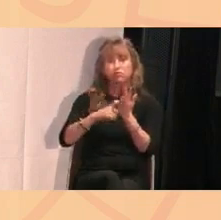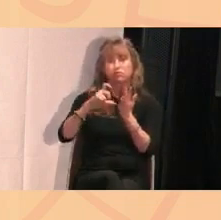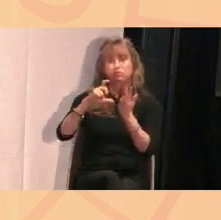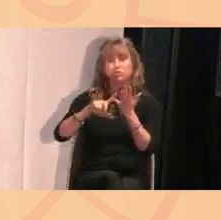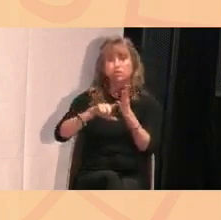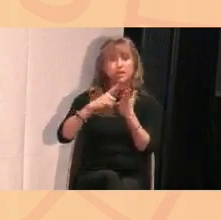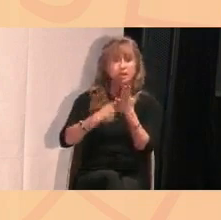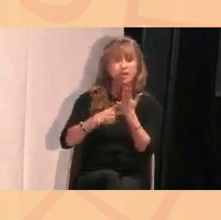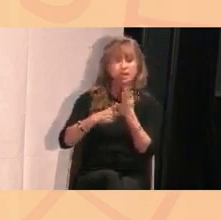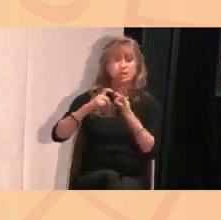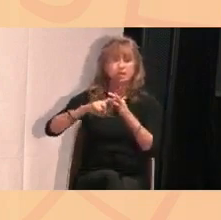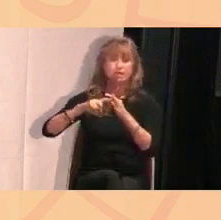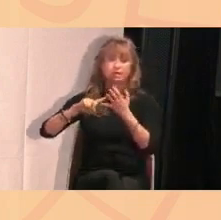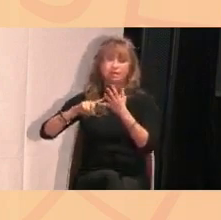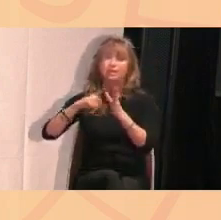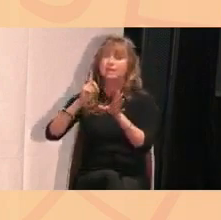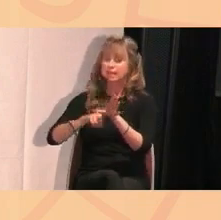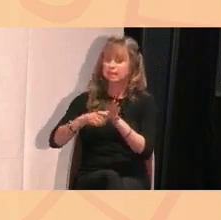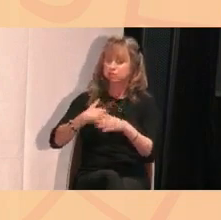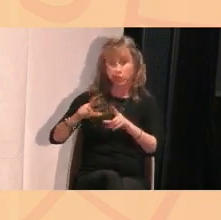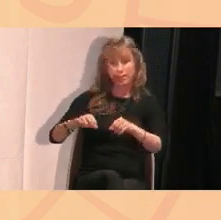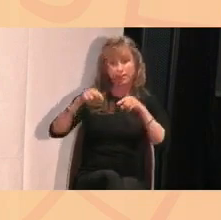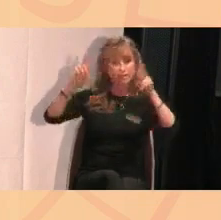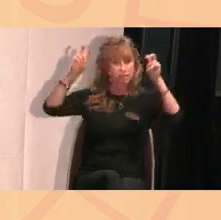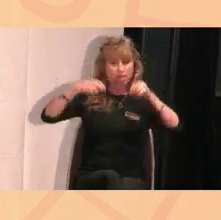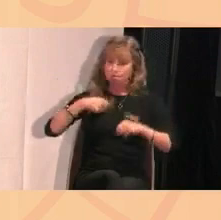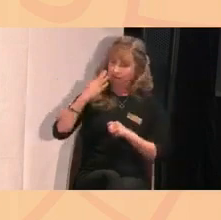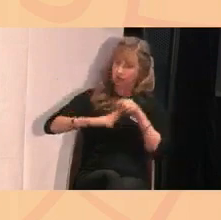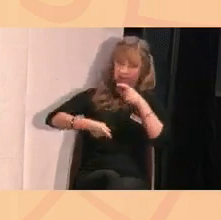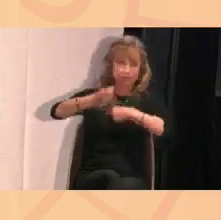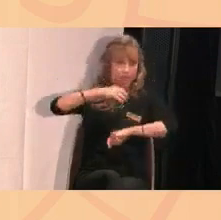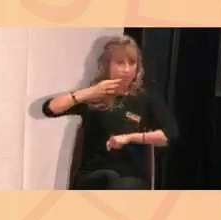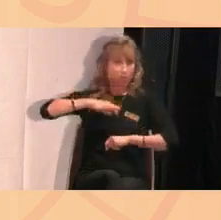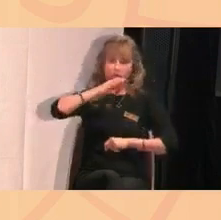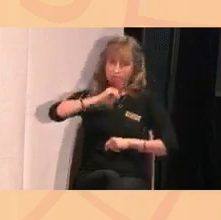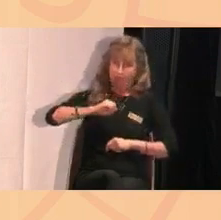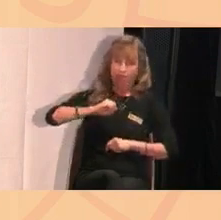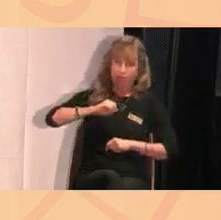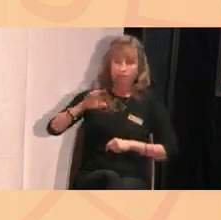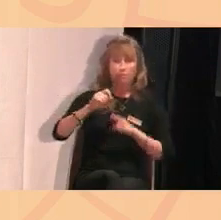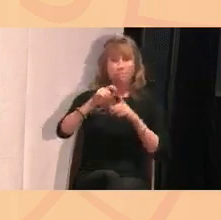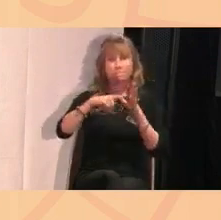So that was about a site, the site on Circular Quay.